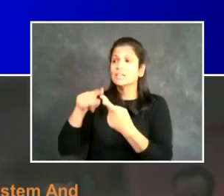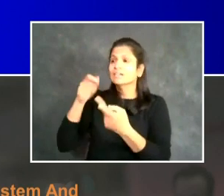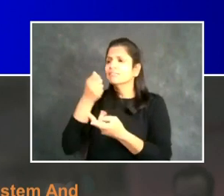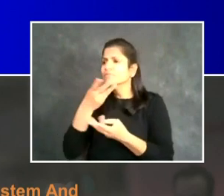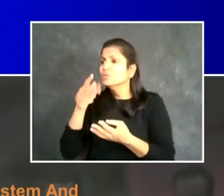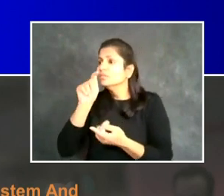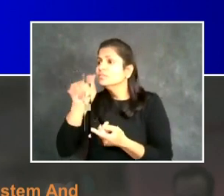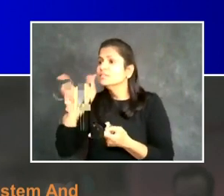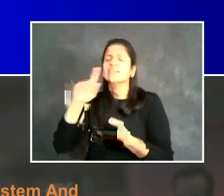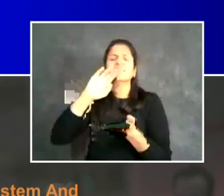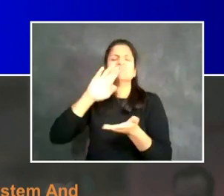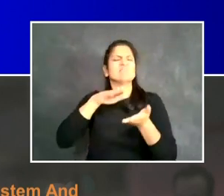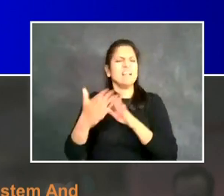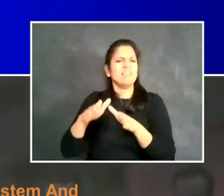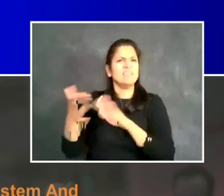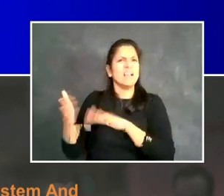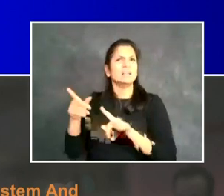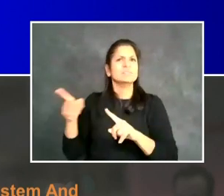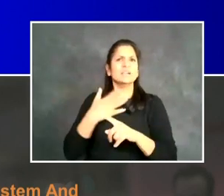PRESBYTERIAN.